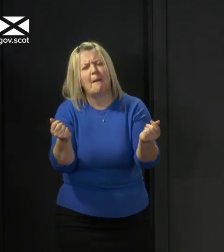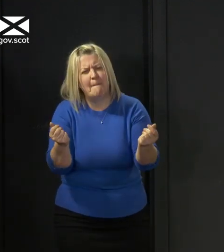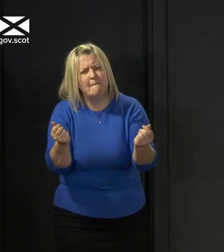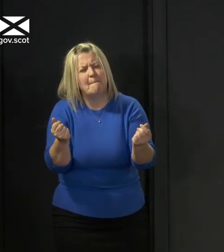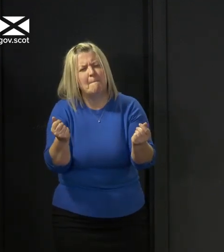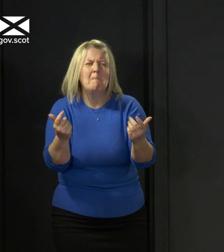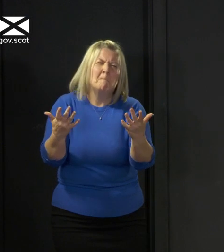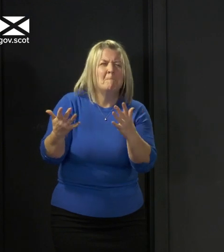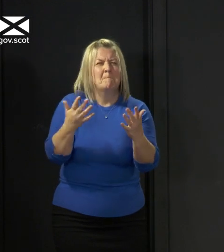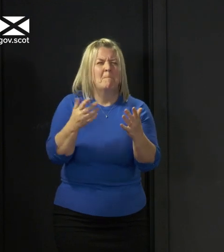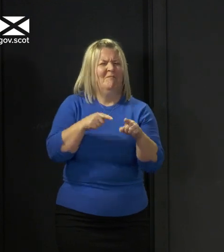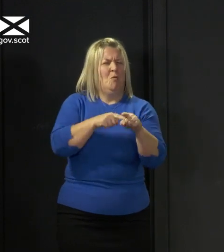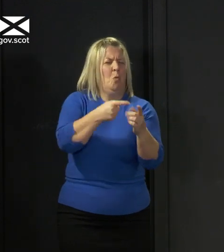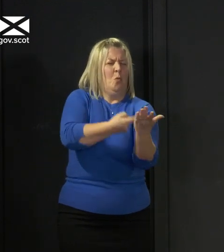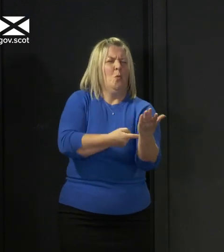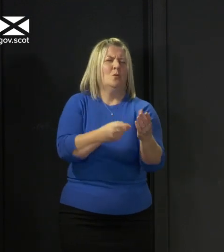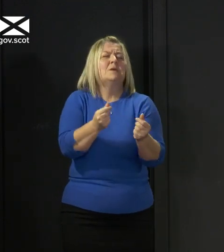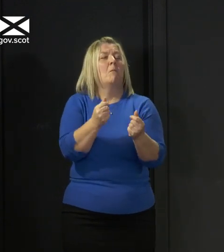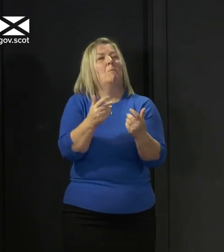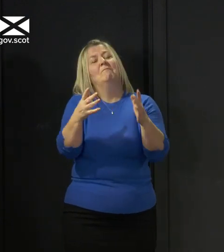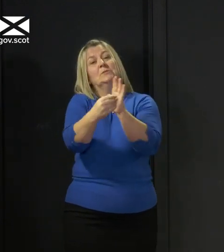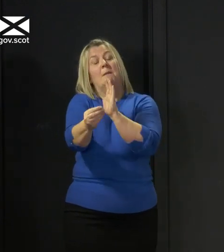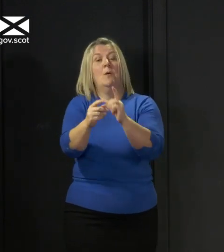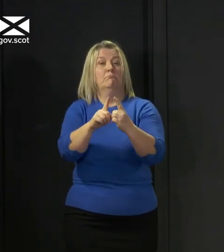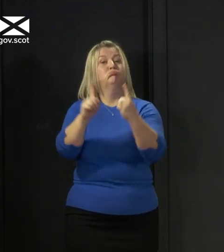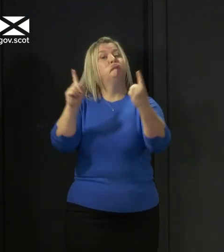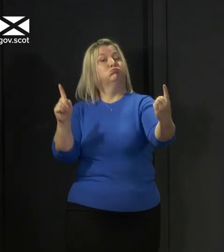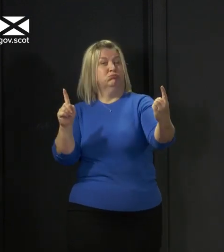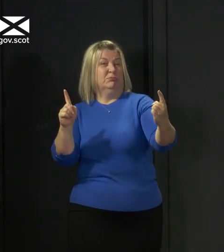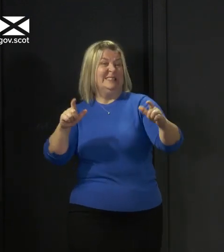for awhile to come but as we consider the best way forward and the very